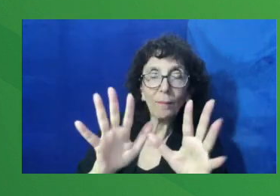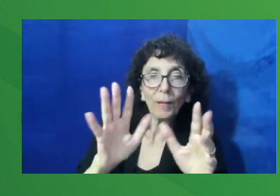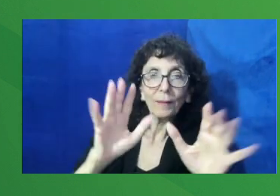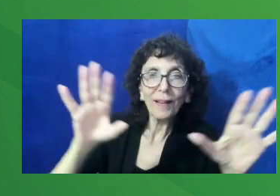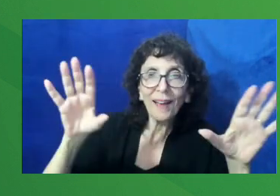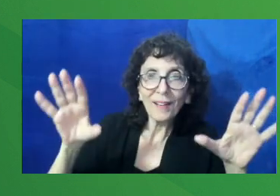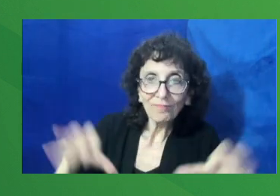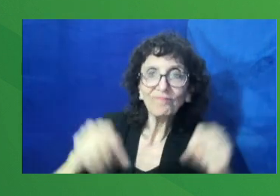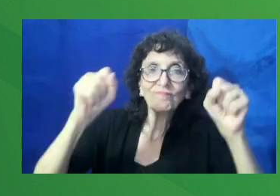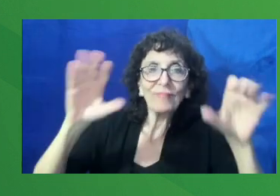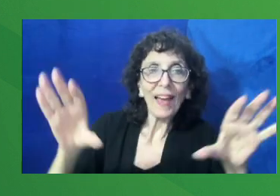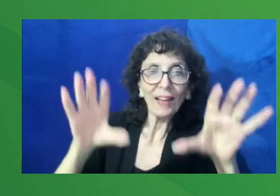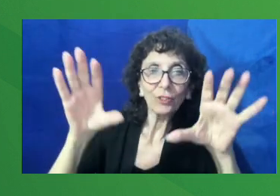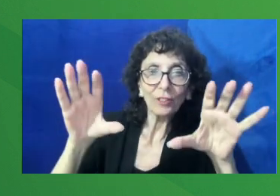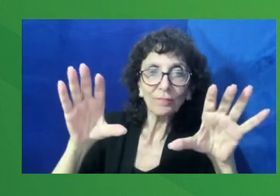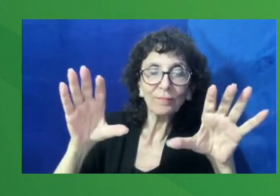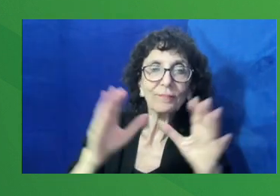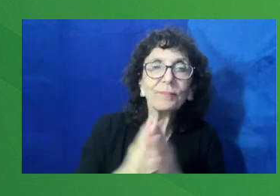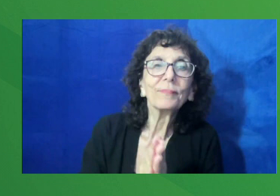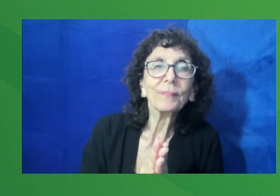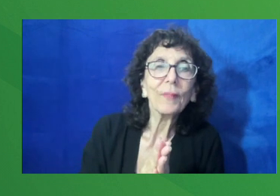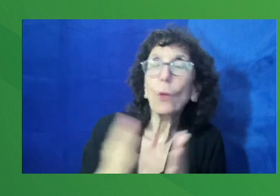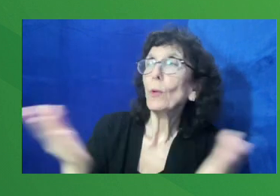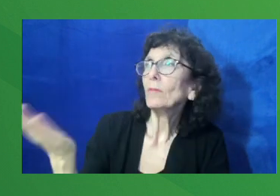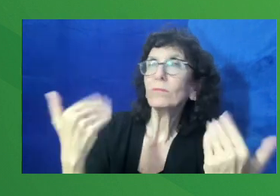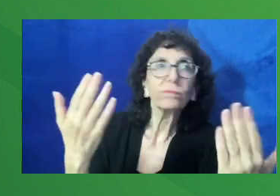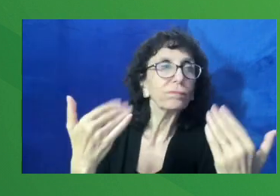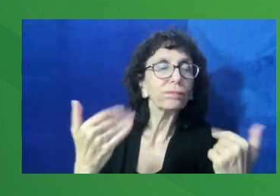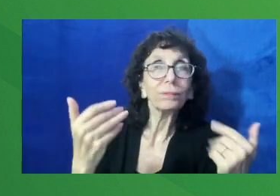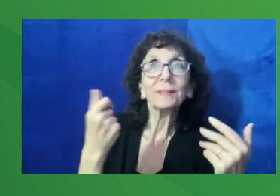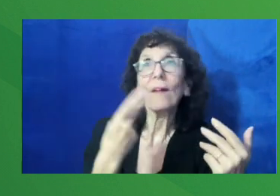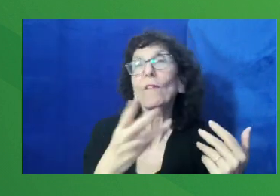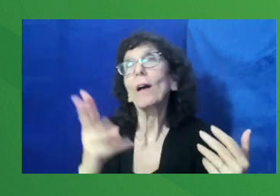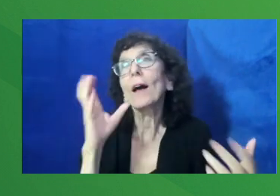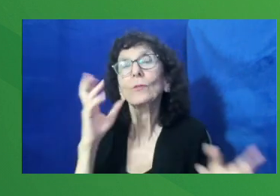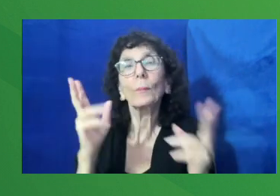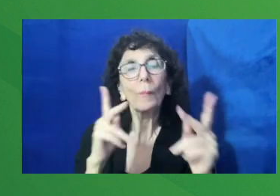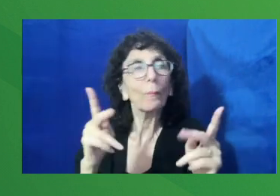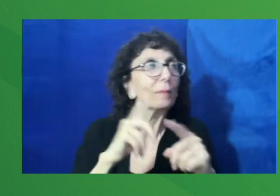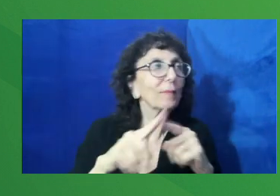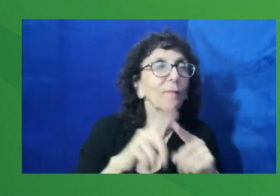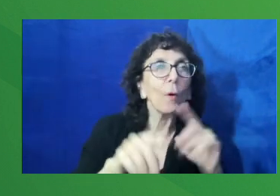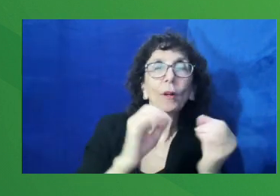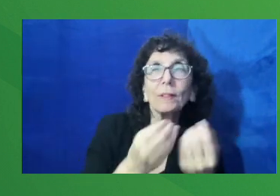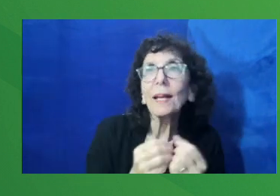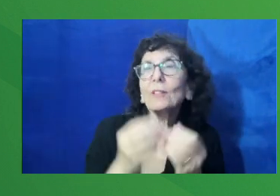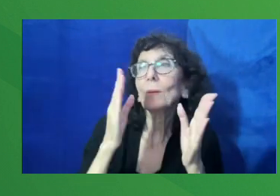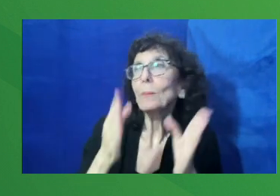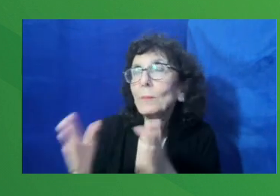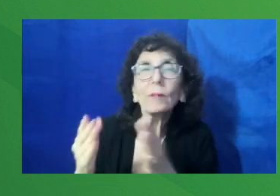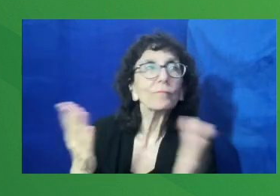process, we've gathered input from hundreds of individuals and organizations, and I invite you